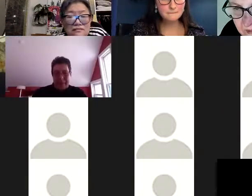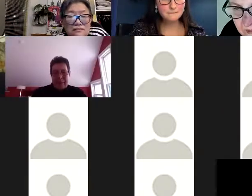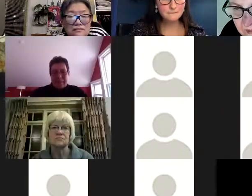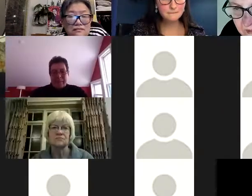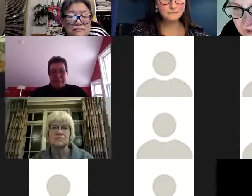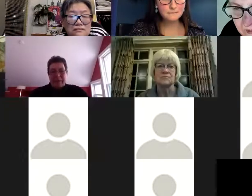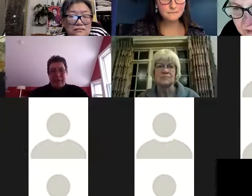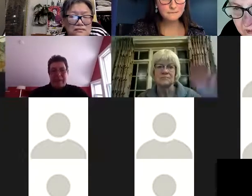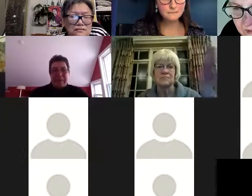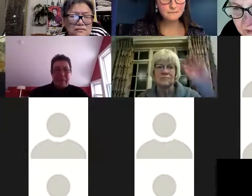you